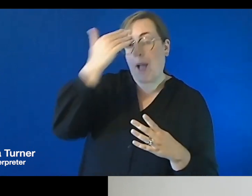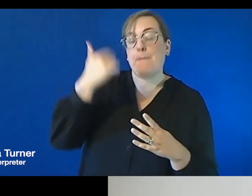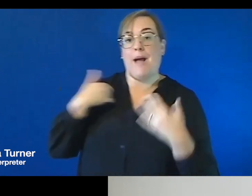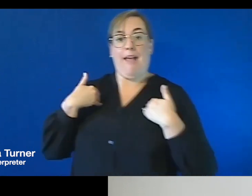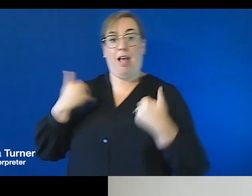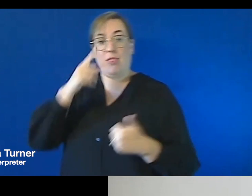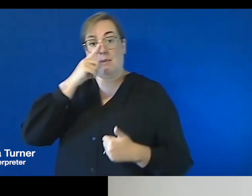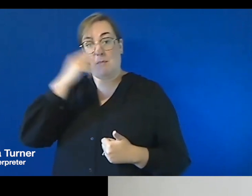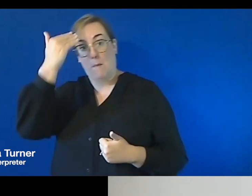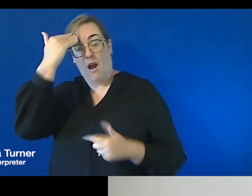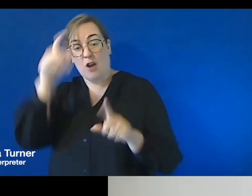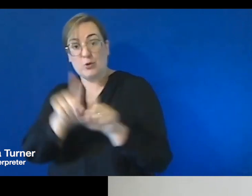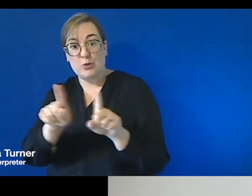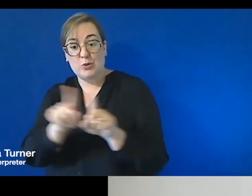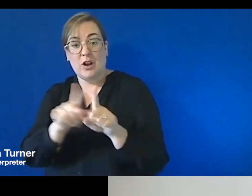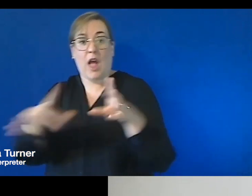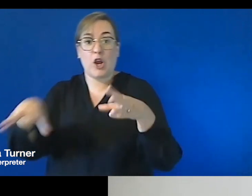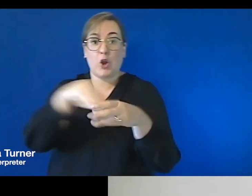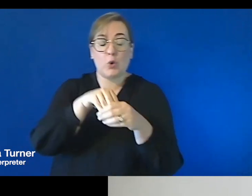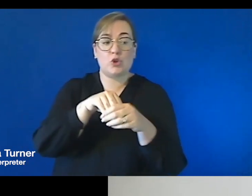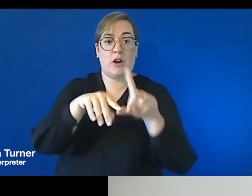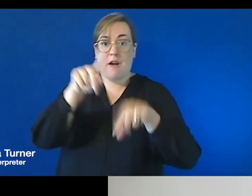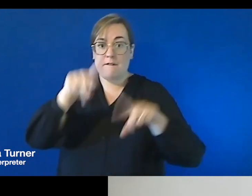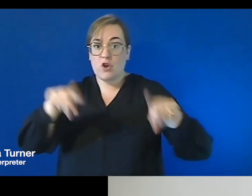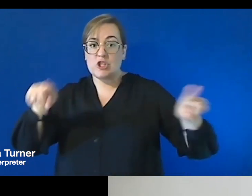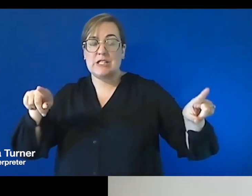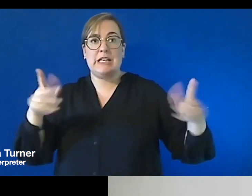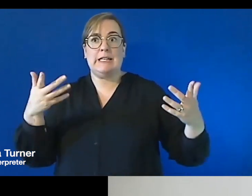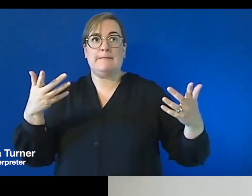let's say inclusion and diversity department doesn't work because they become just kind